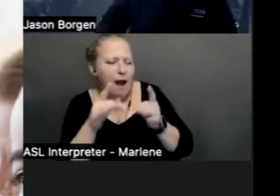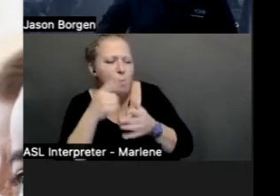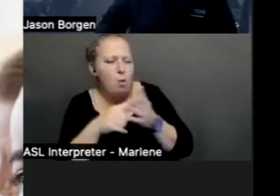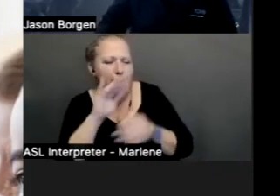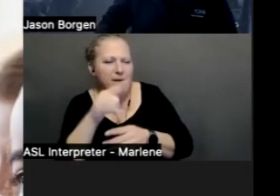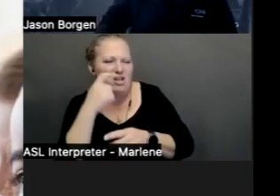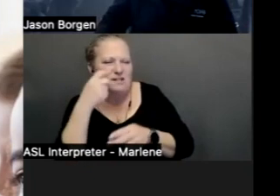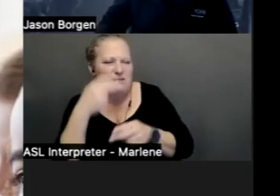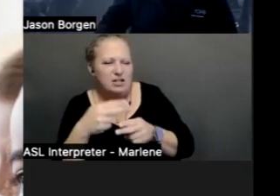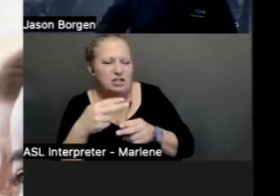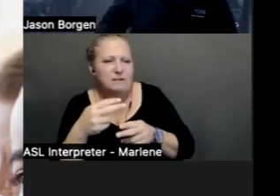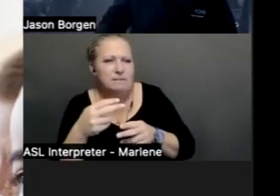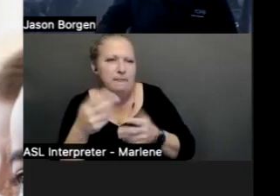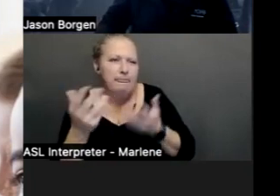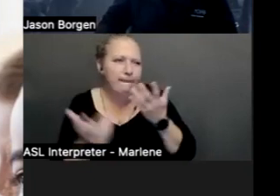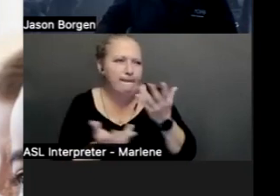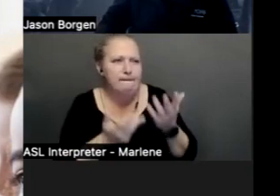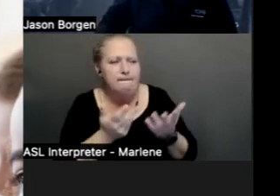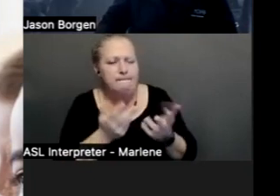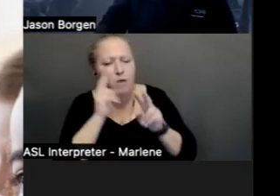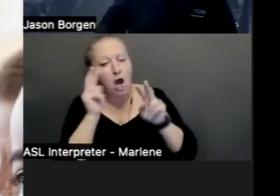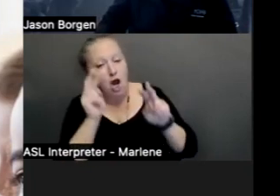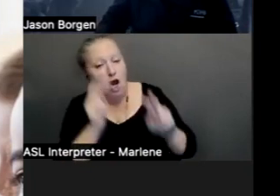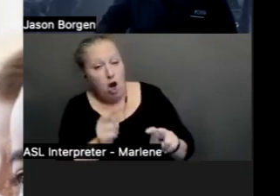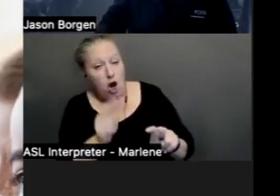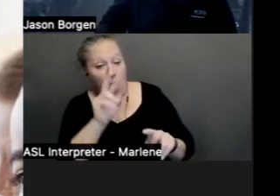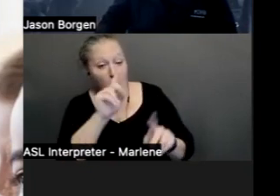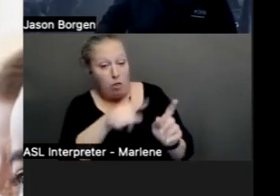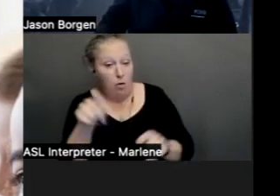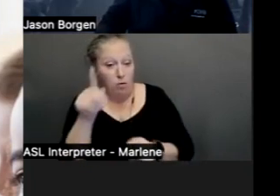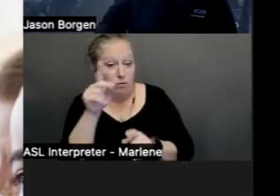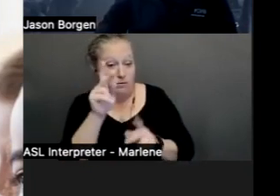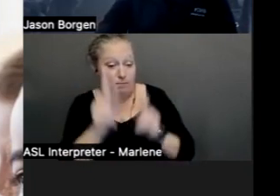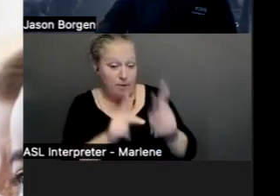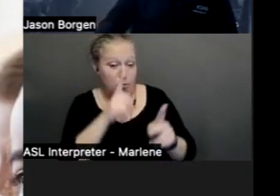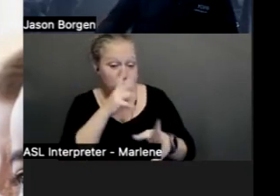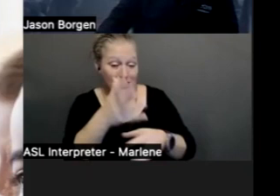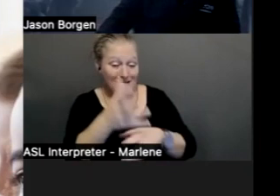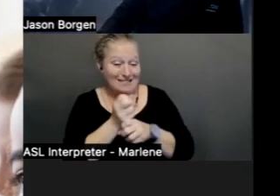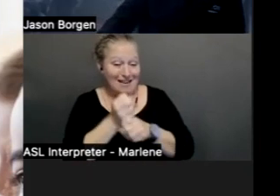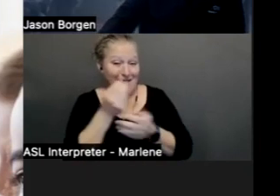about really looking at those individuals who are receiving the funding and because they're either